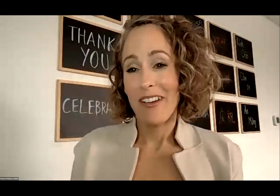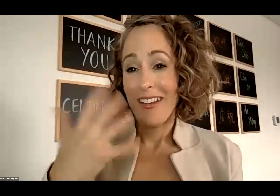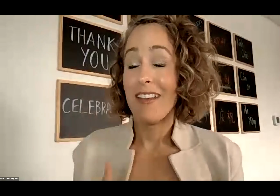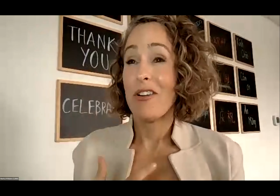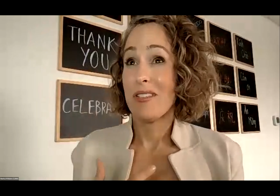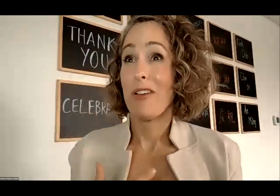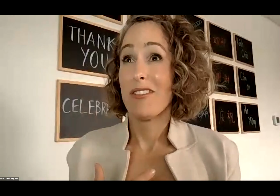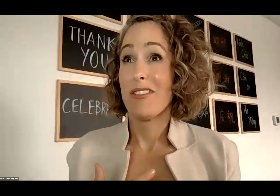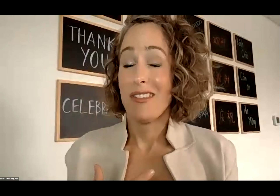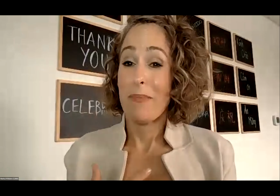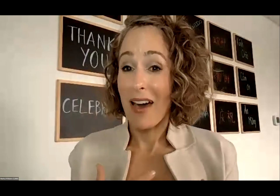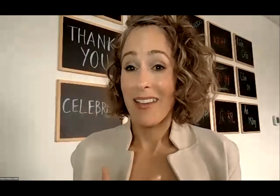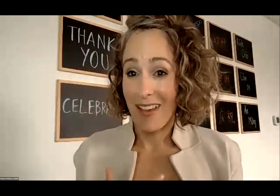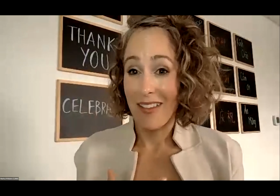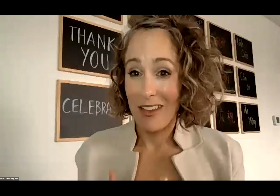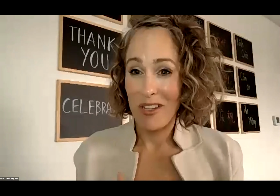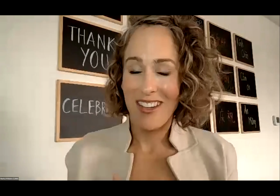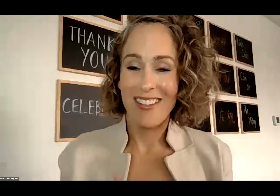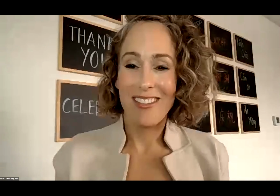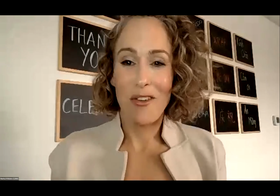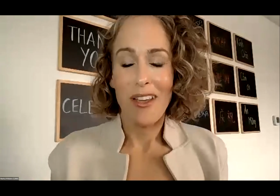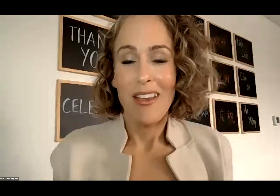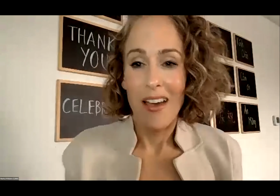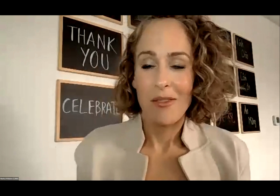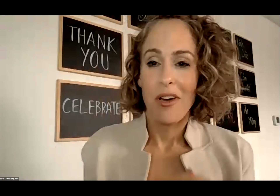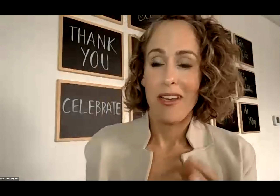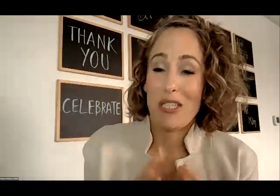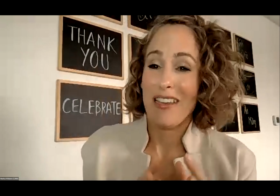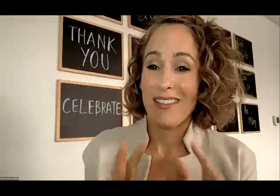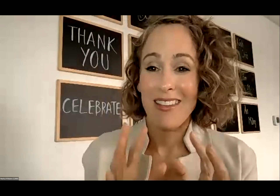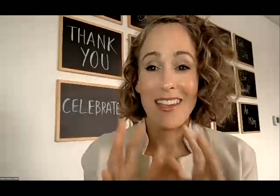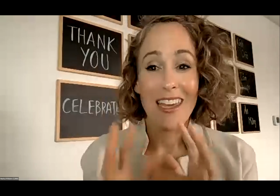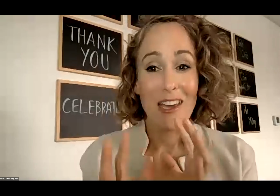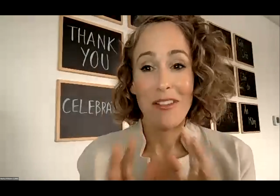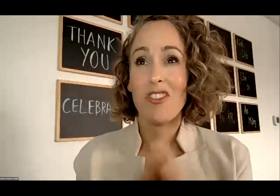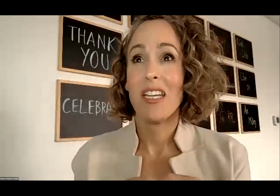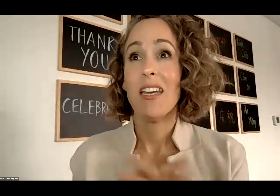you're going to get responses back in that language. And so that's why it can be a little tricky.